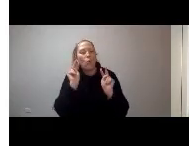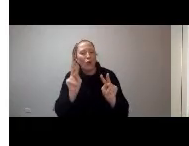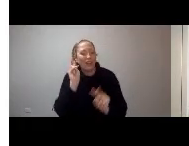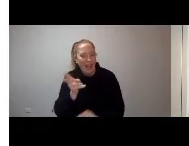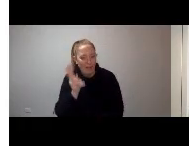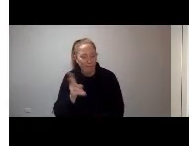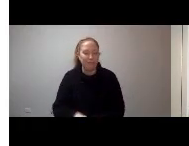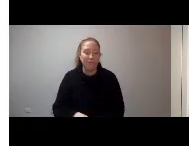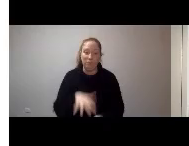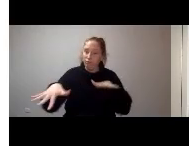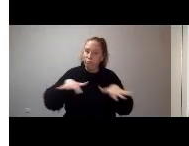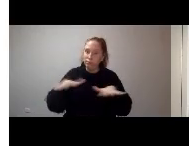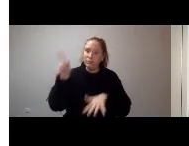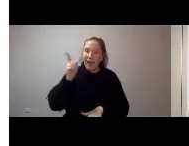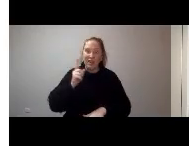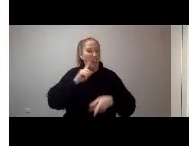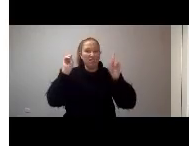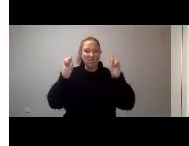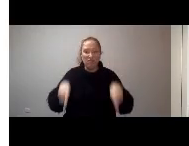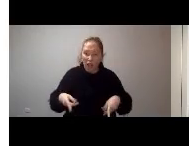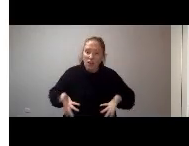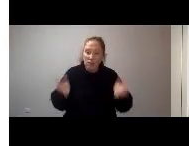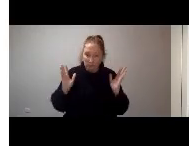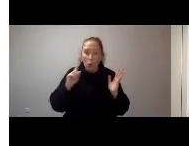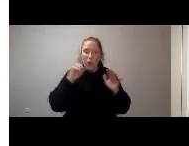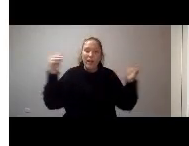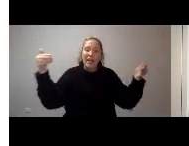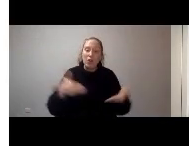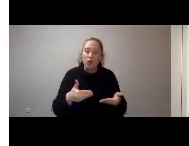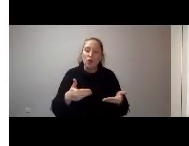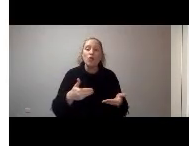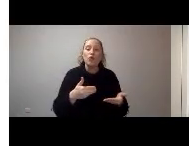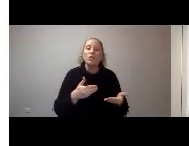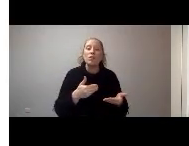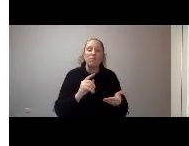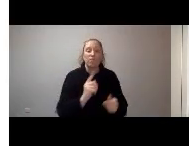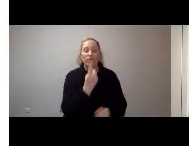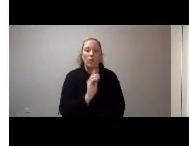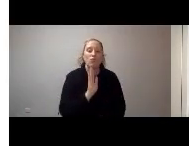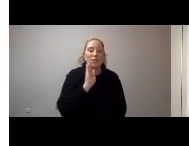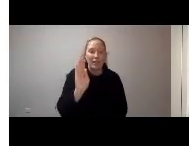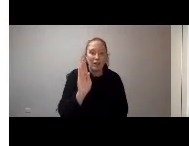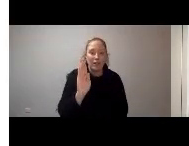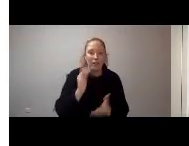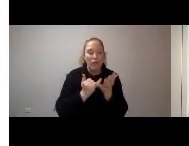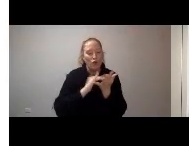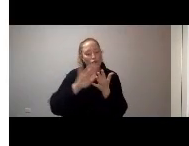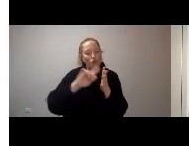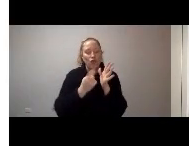so we will now move to introducing our wonderful presenters. So, Professor Sharon Goldfeld, as I mentioned,